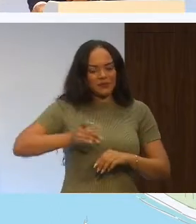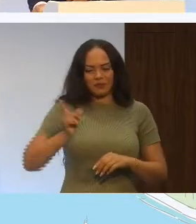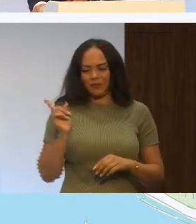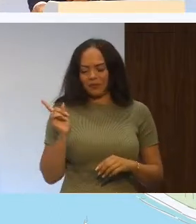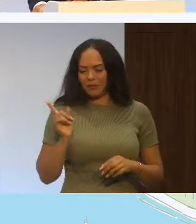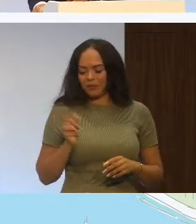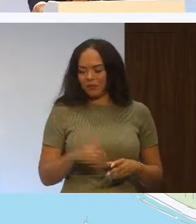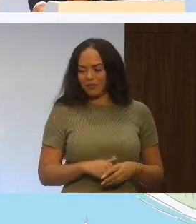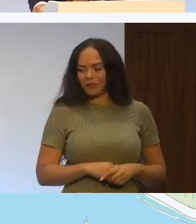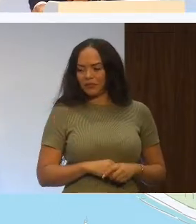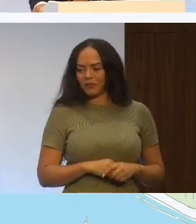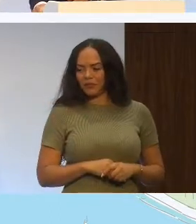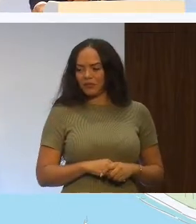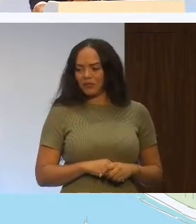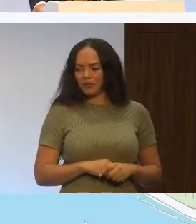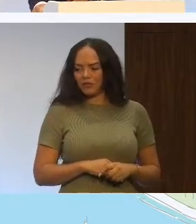and then the patient goes up